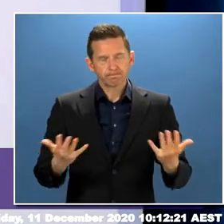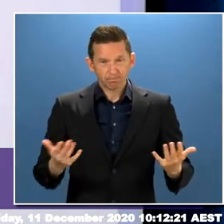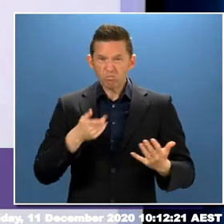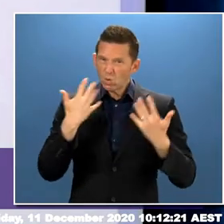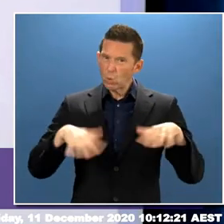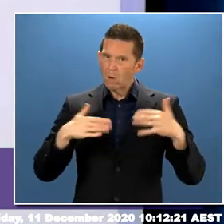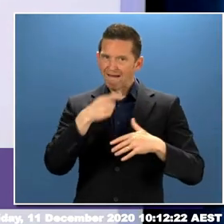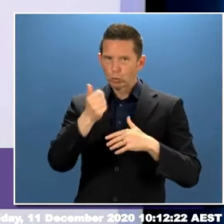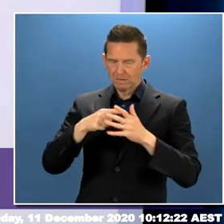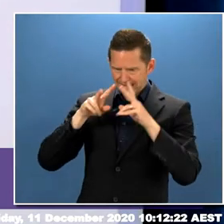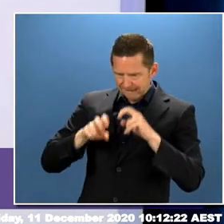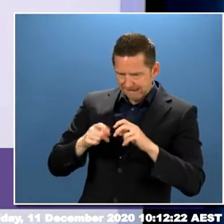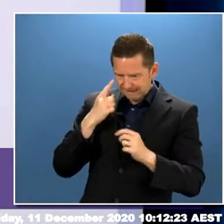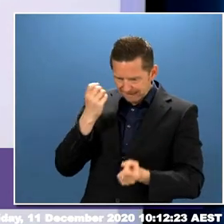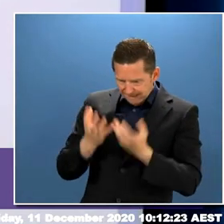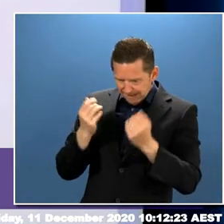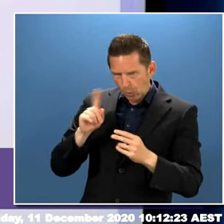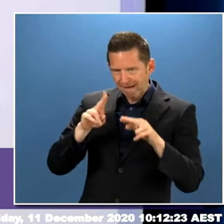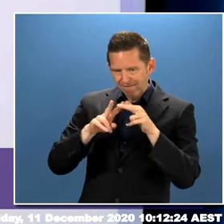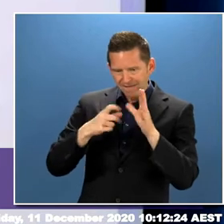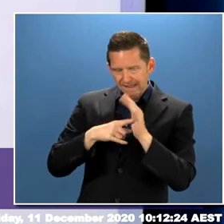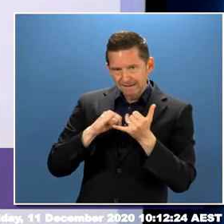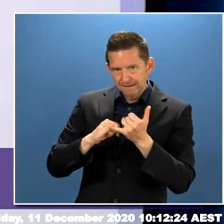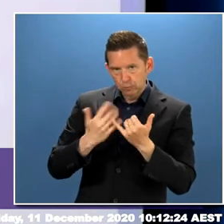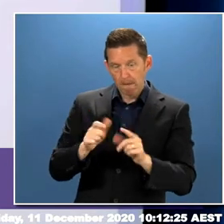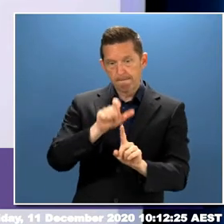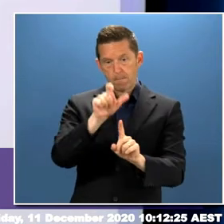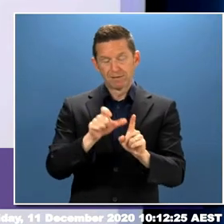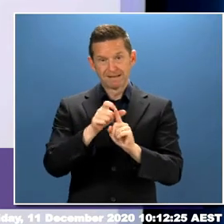so a person with a disability upfront, deciding whether they have been